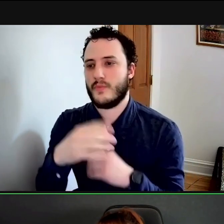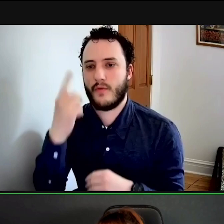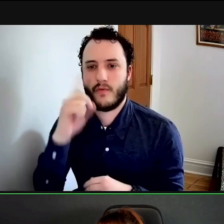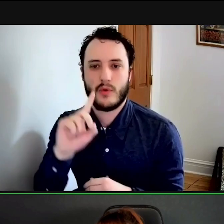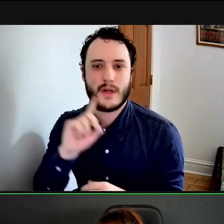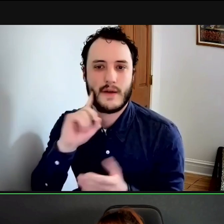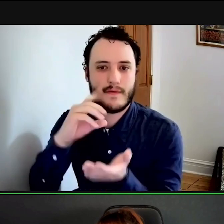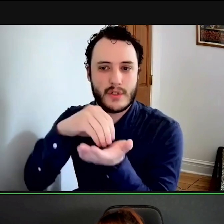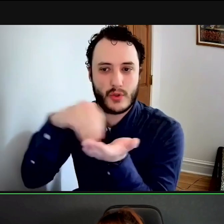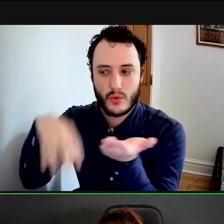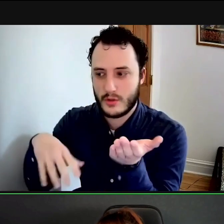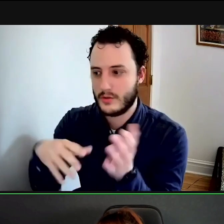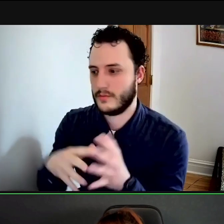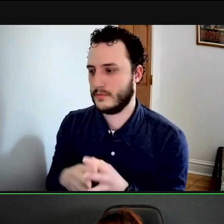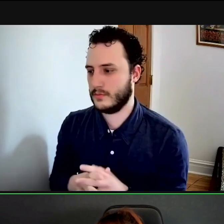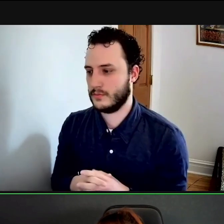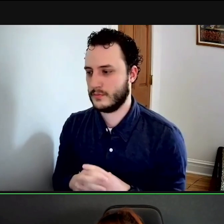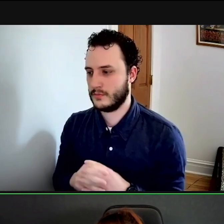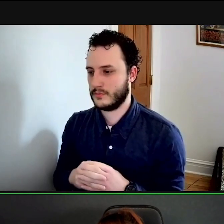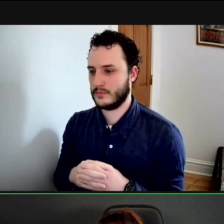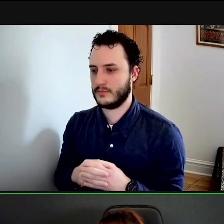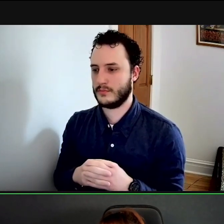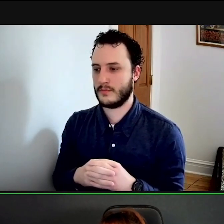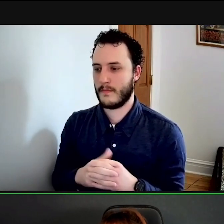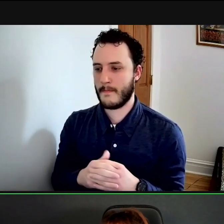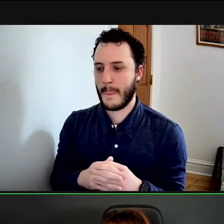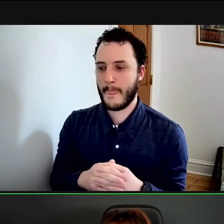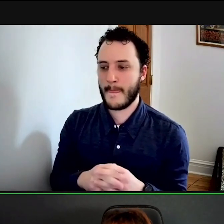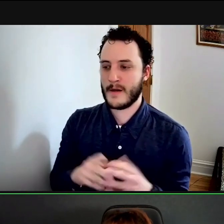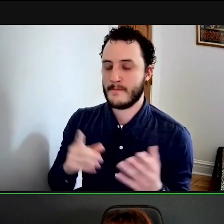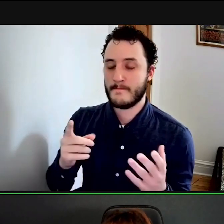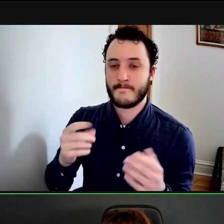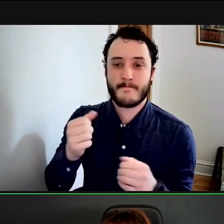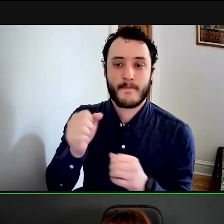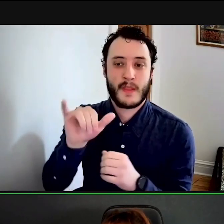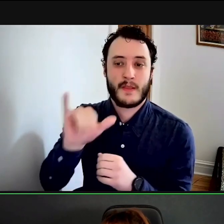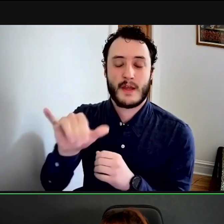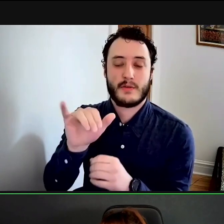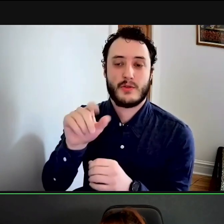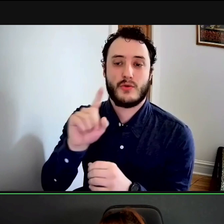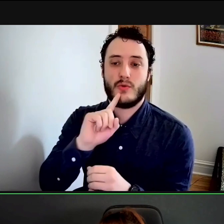services office when it comes to access for deaf students.